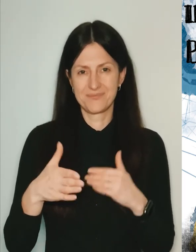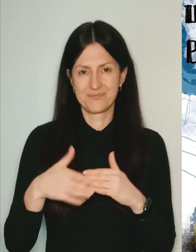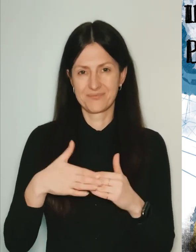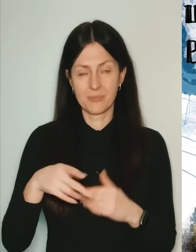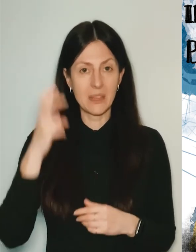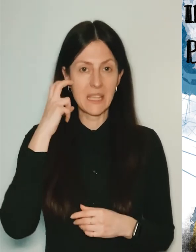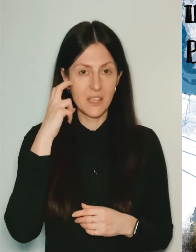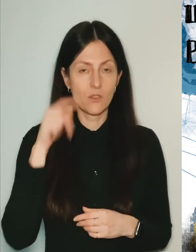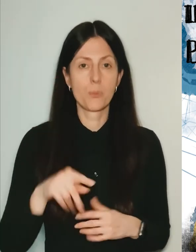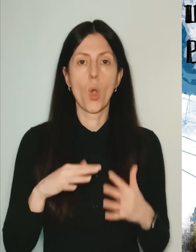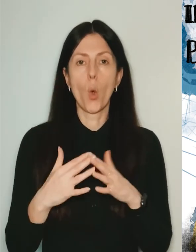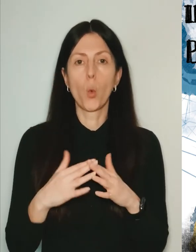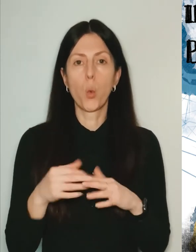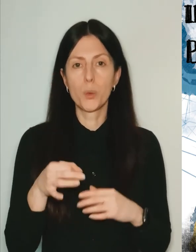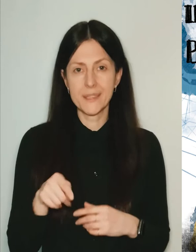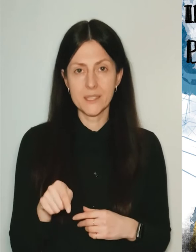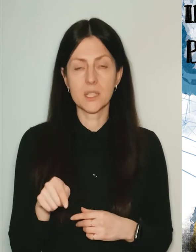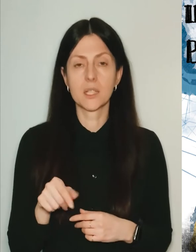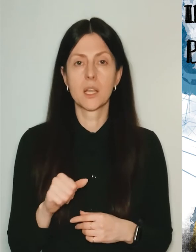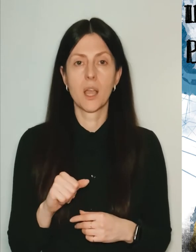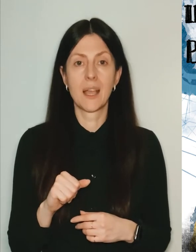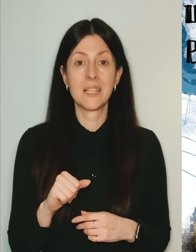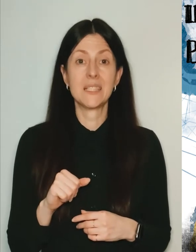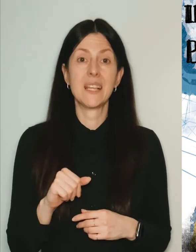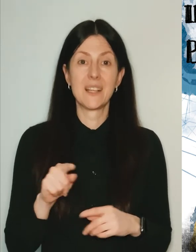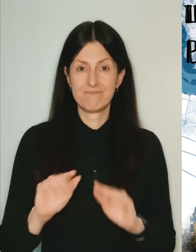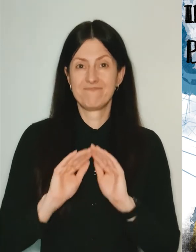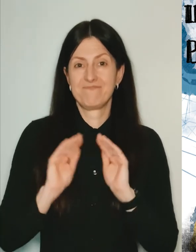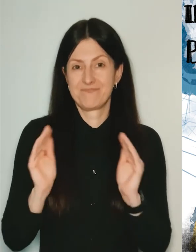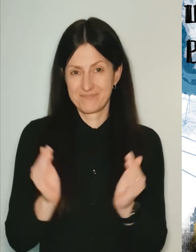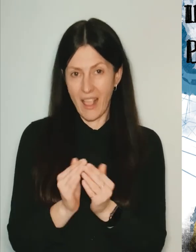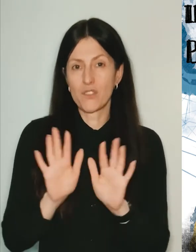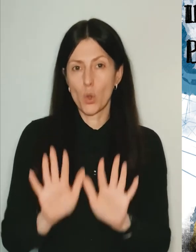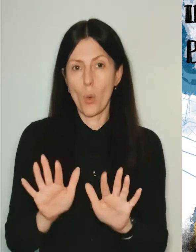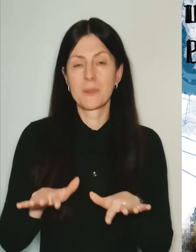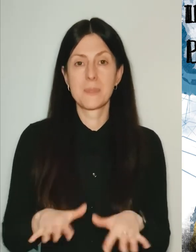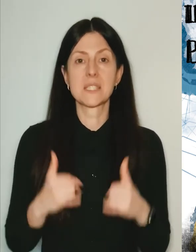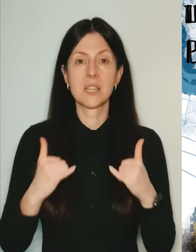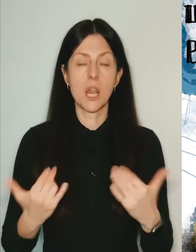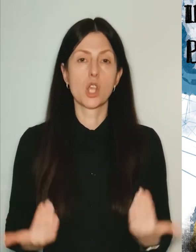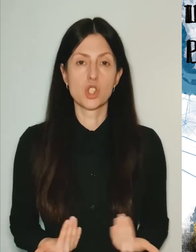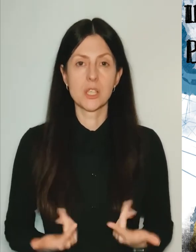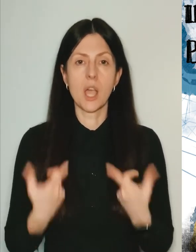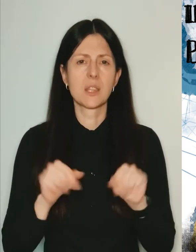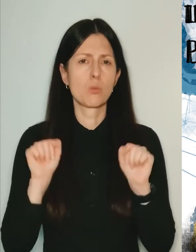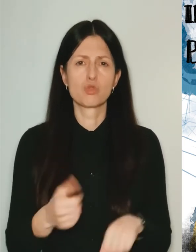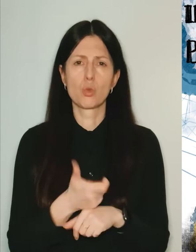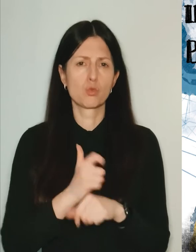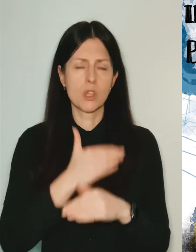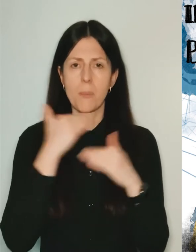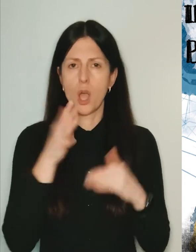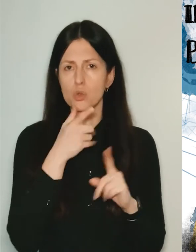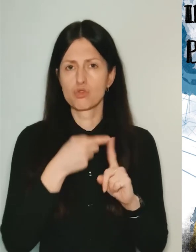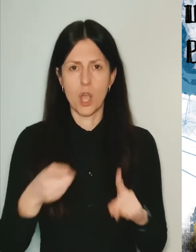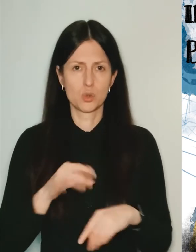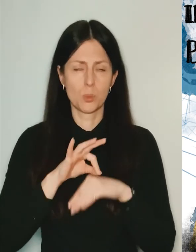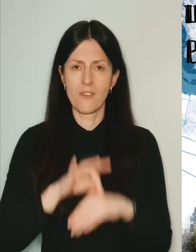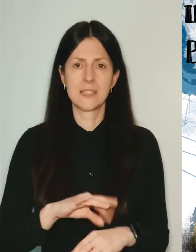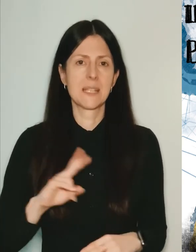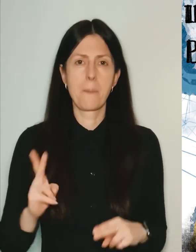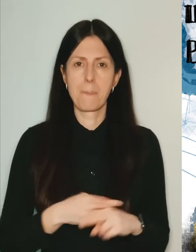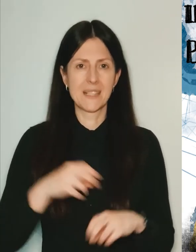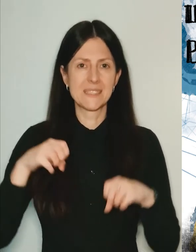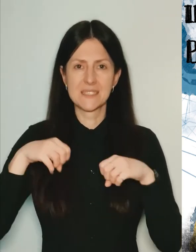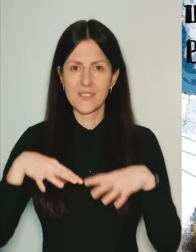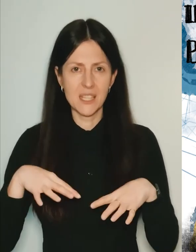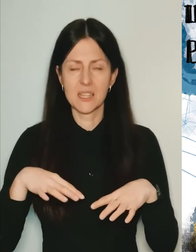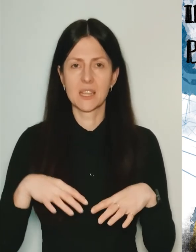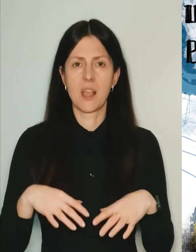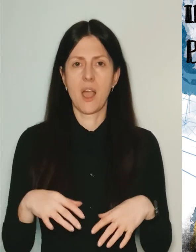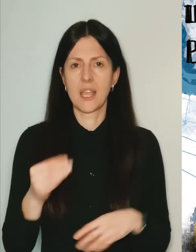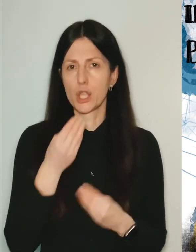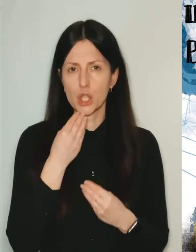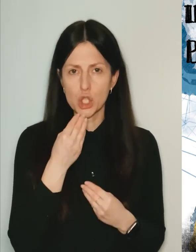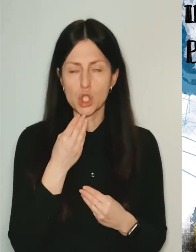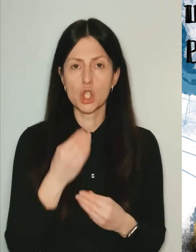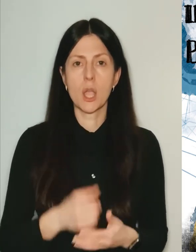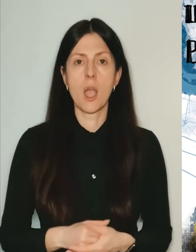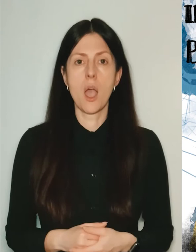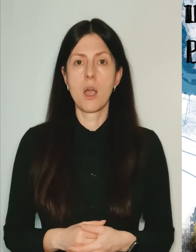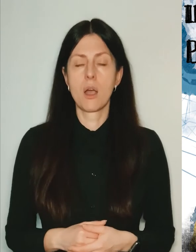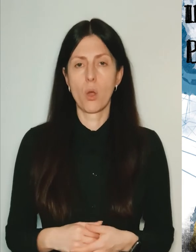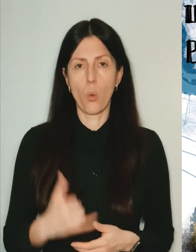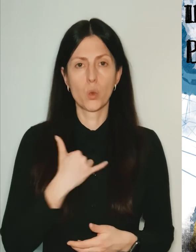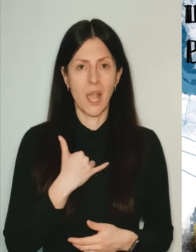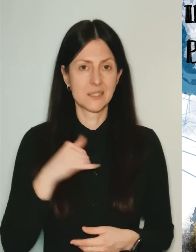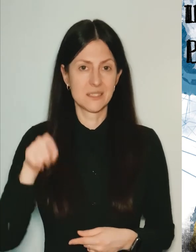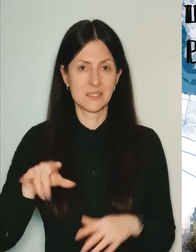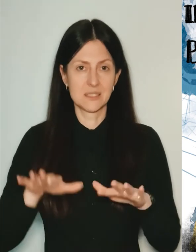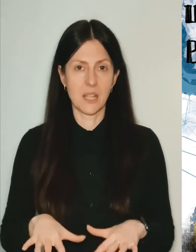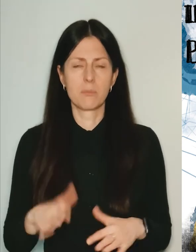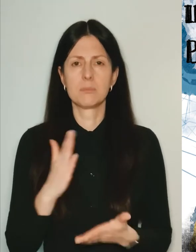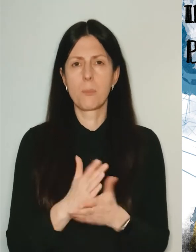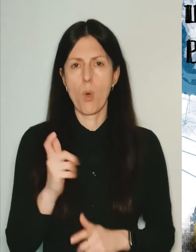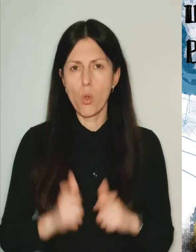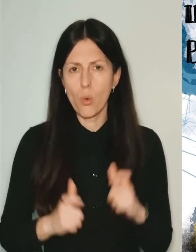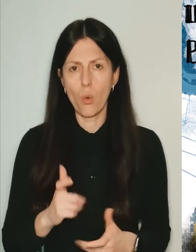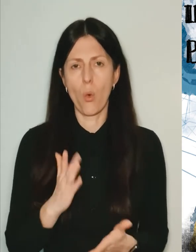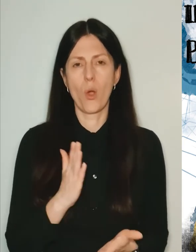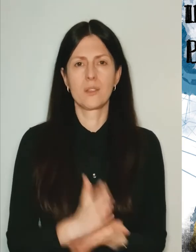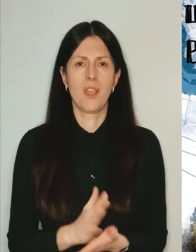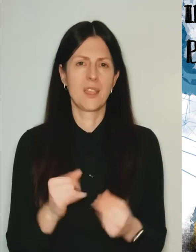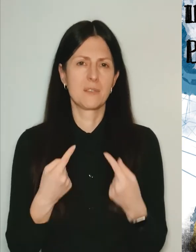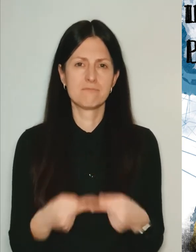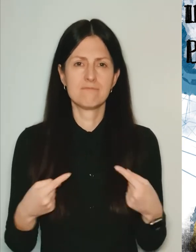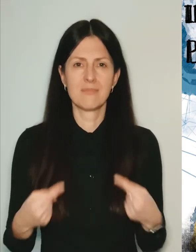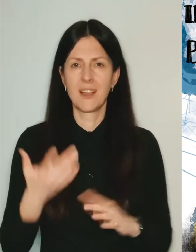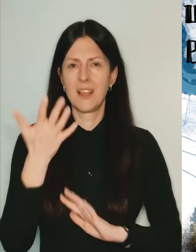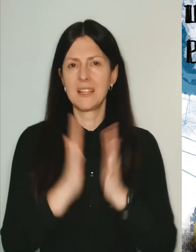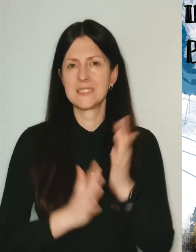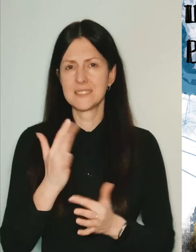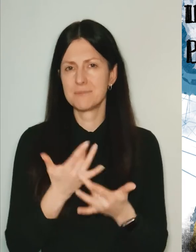Though the farm is an independent place where one can stay for a long time without electricity and food as we do have milk and forest products there,